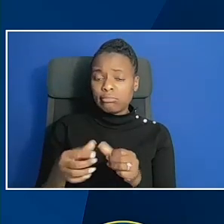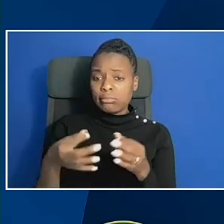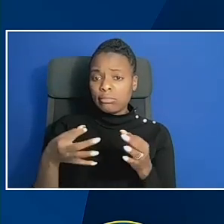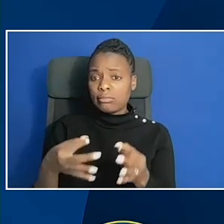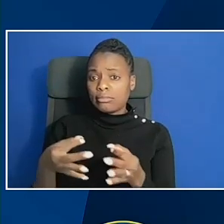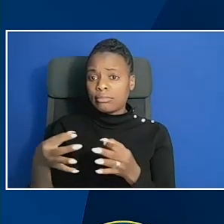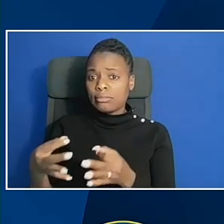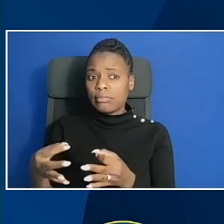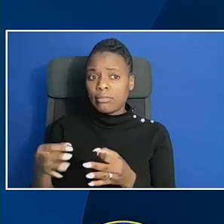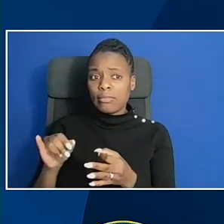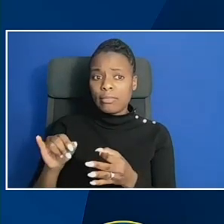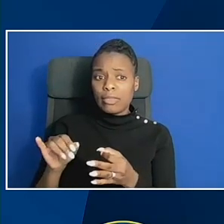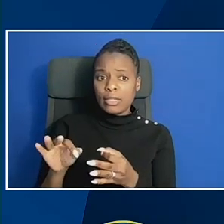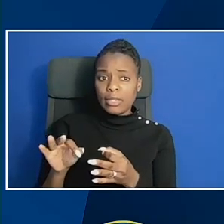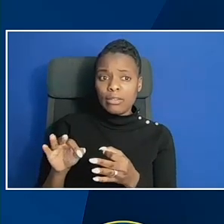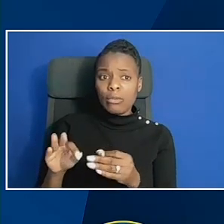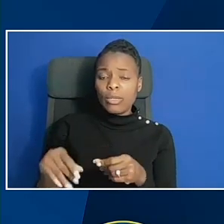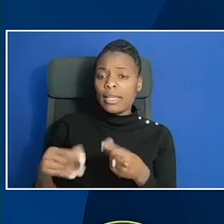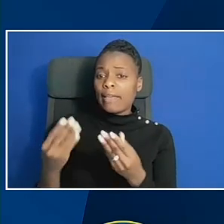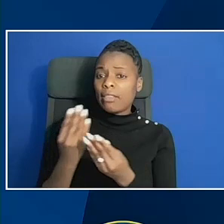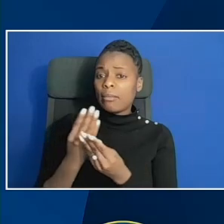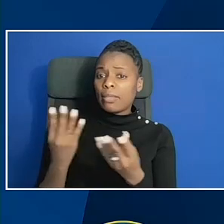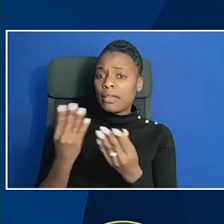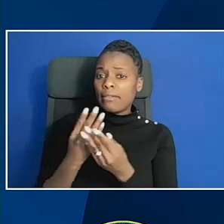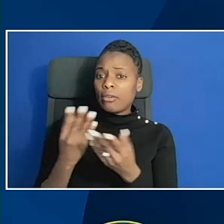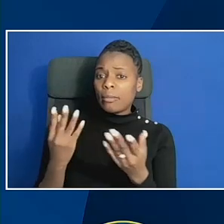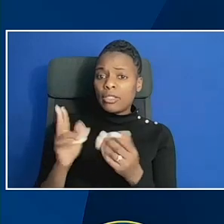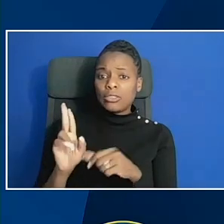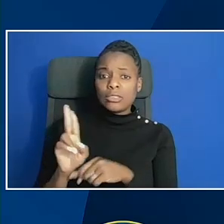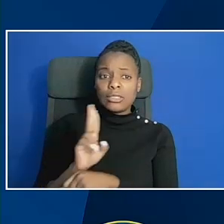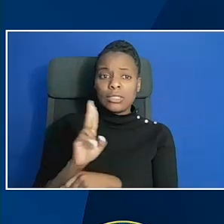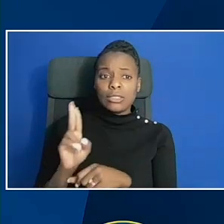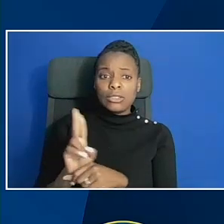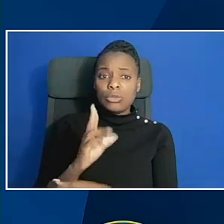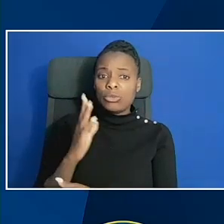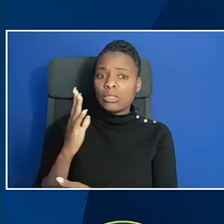the information that they wanted and use that as part of its consideration?